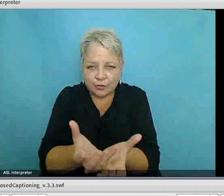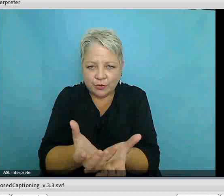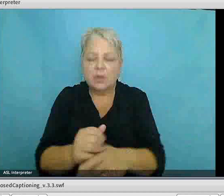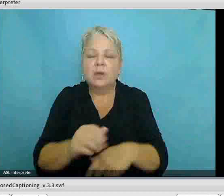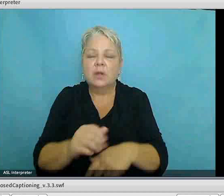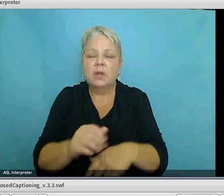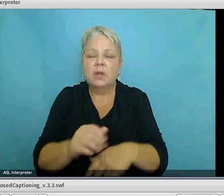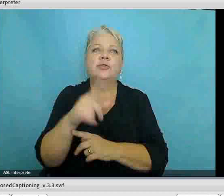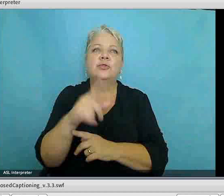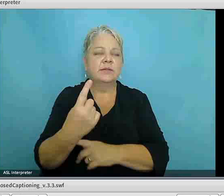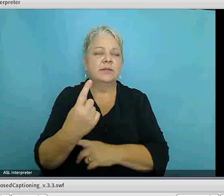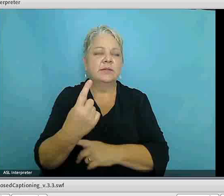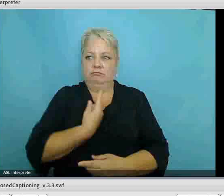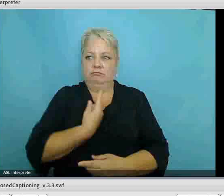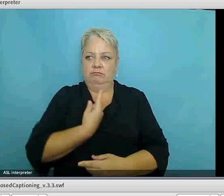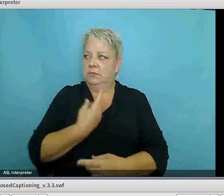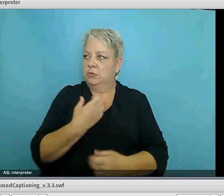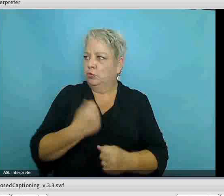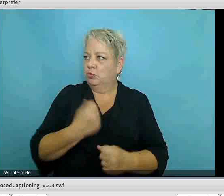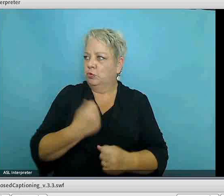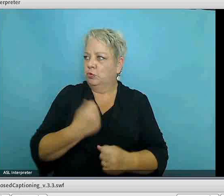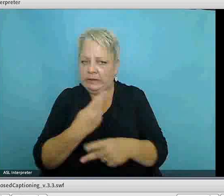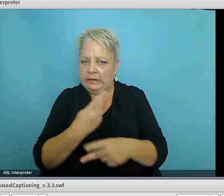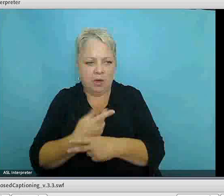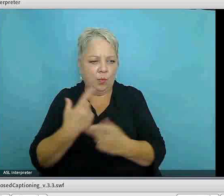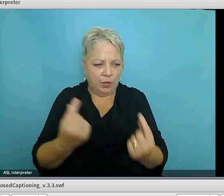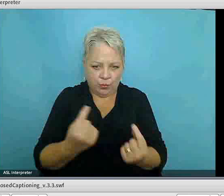I mean, that we are -- we are having these webinars, and we are trying to reach out as